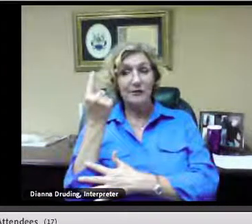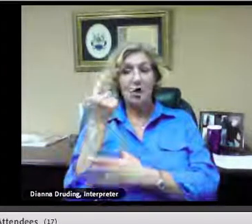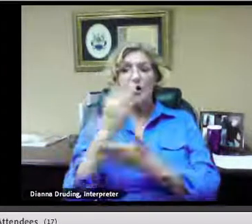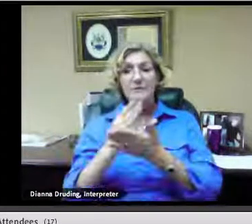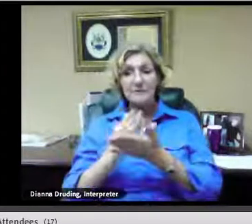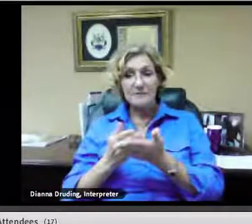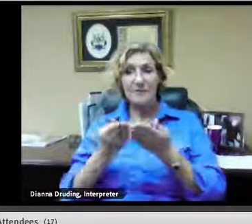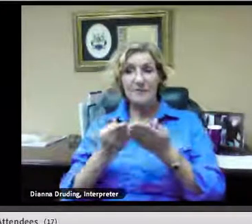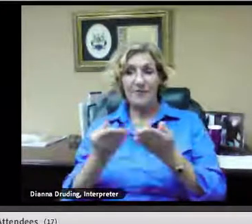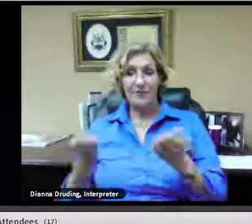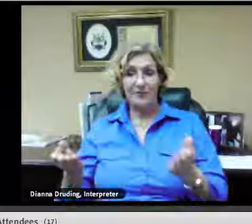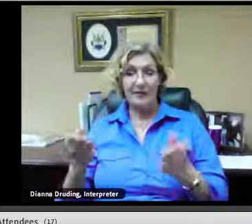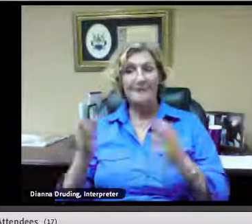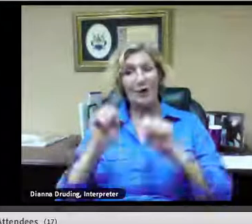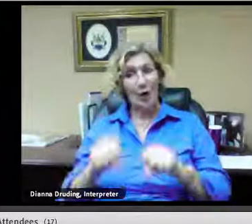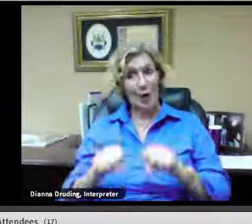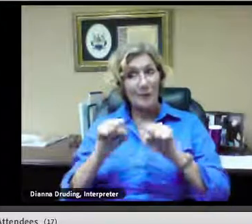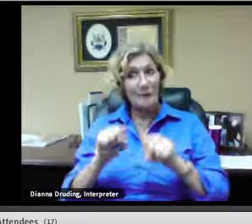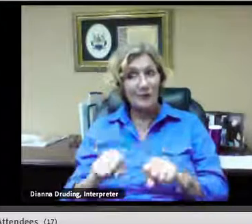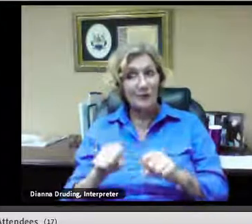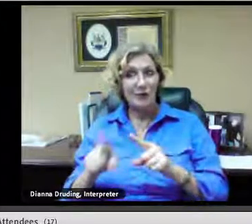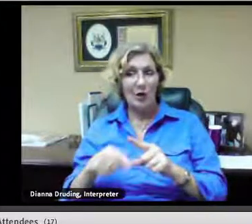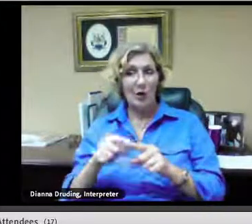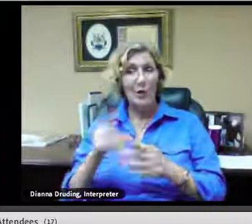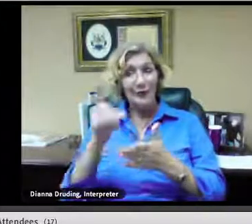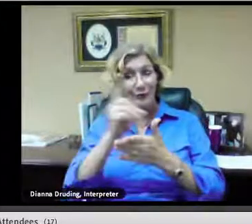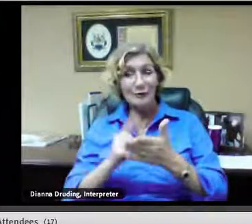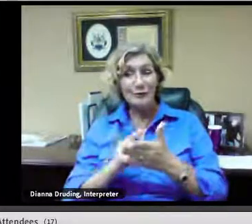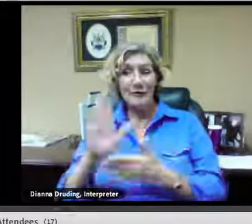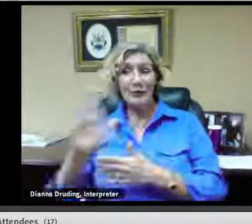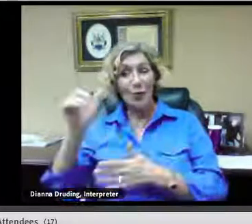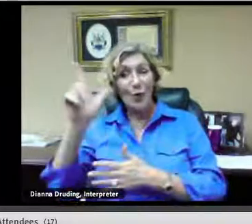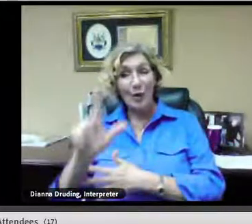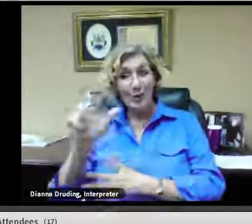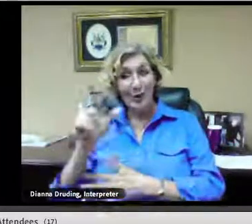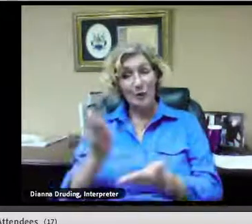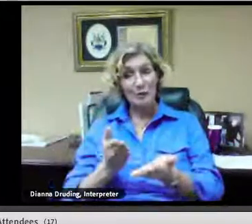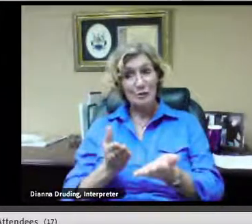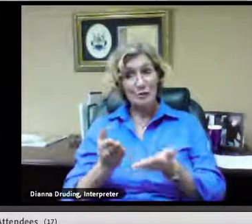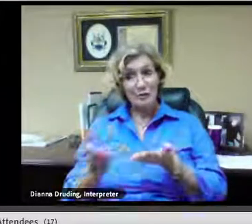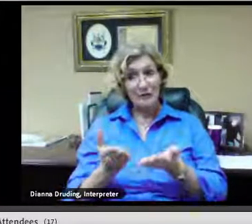Again, I want to -- You don't have to reinvent the wheel. Okay?